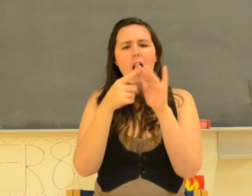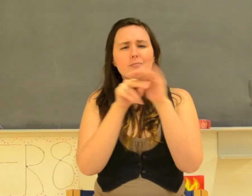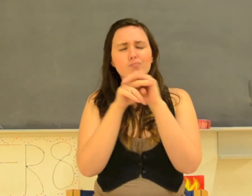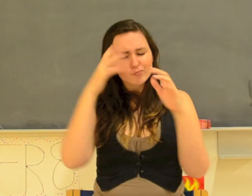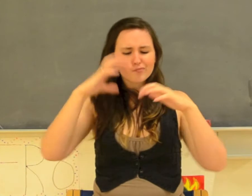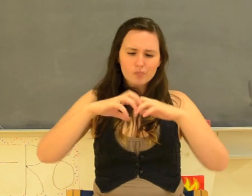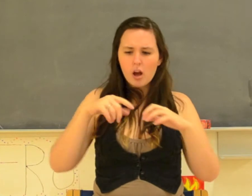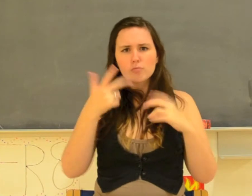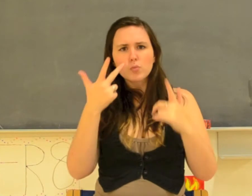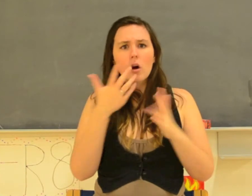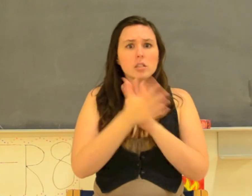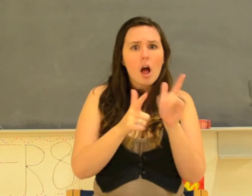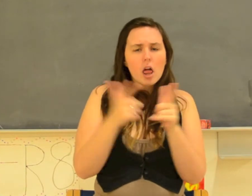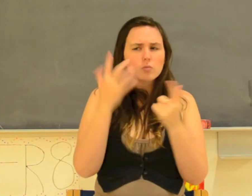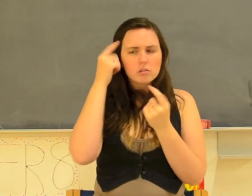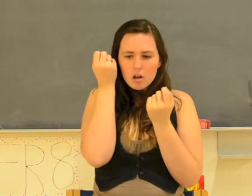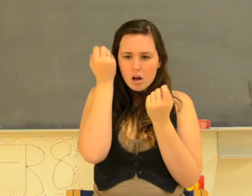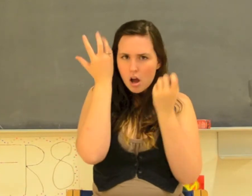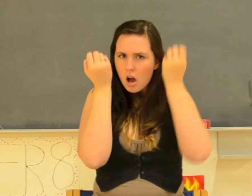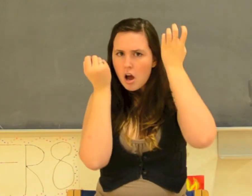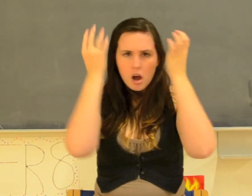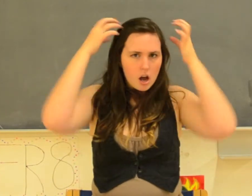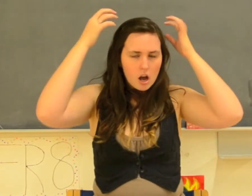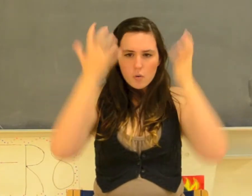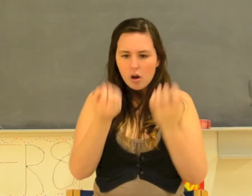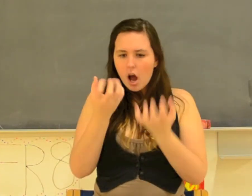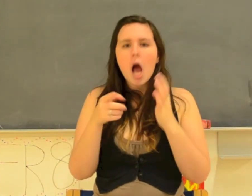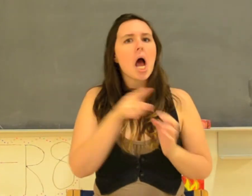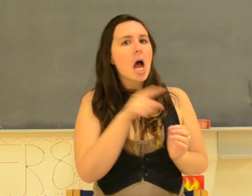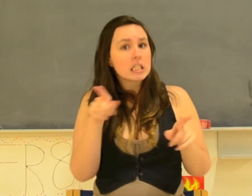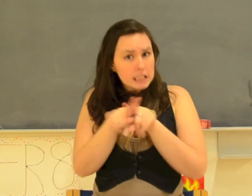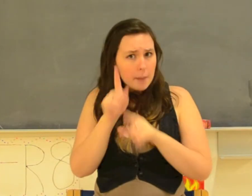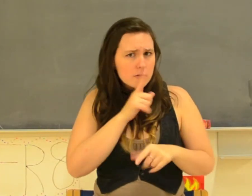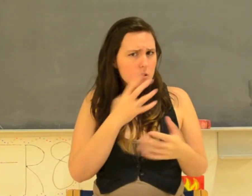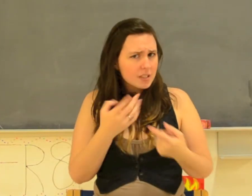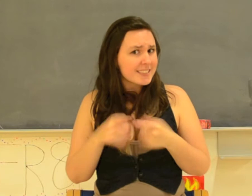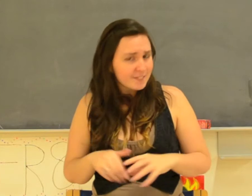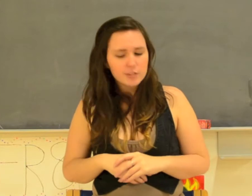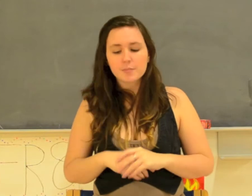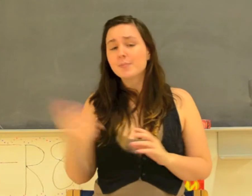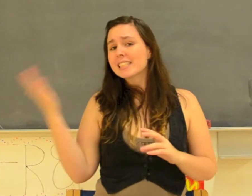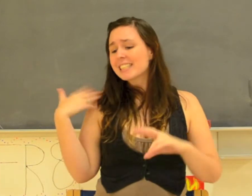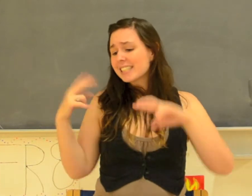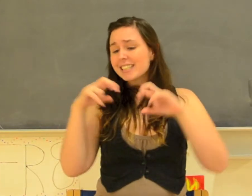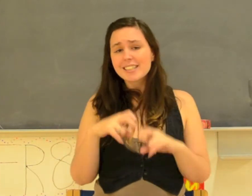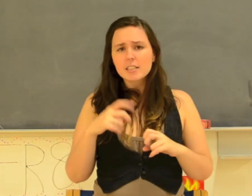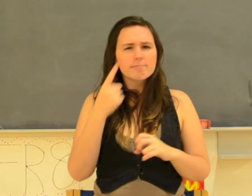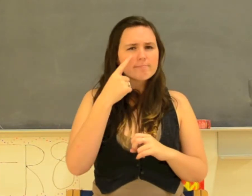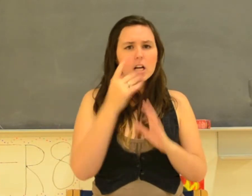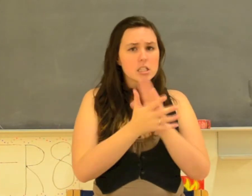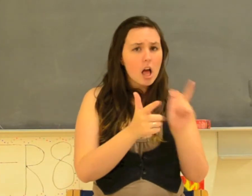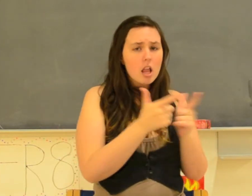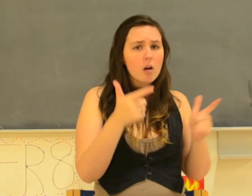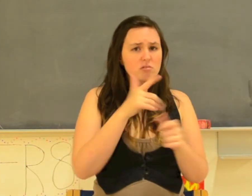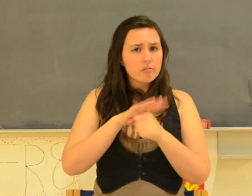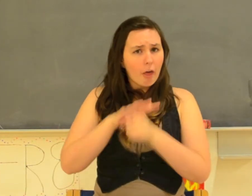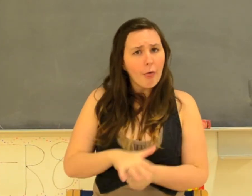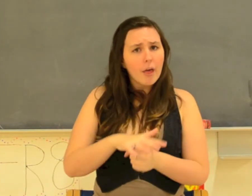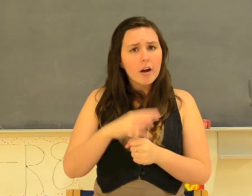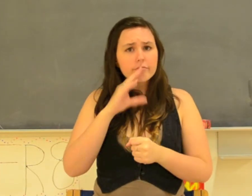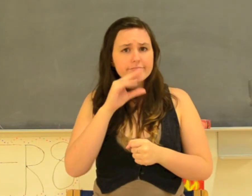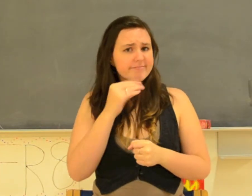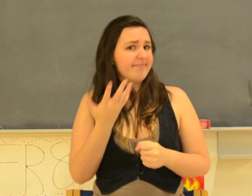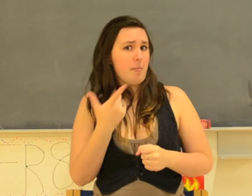He does research on the brains from MRI to prove if Sign Language does stunt speech progress in Deaf children.